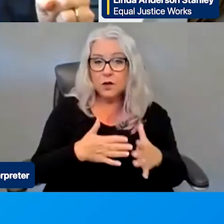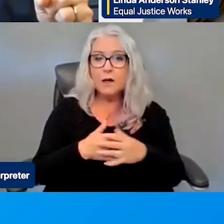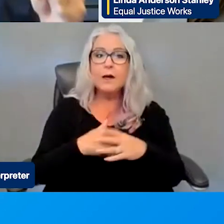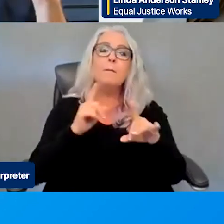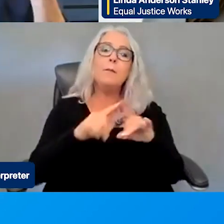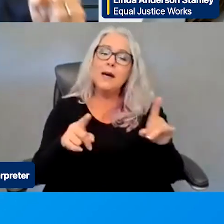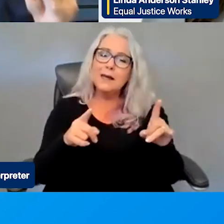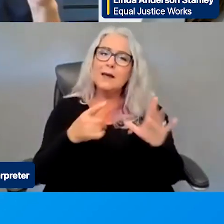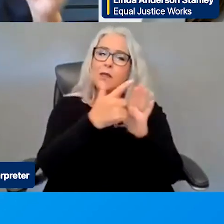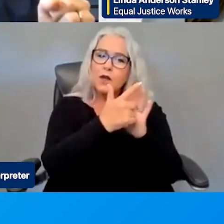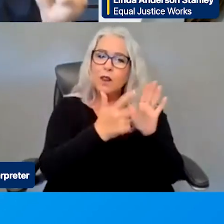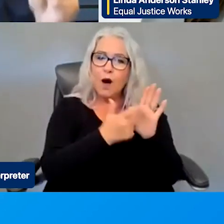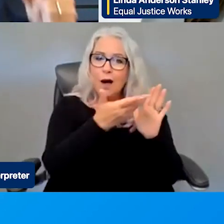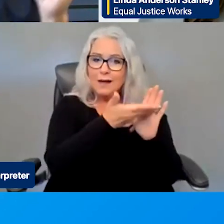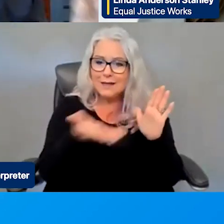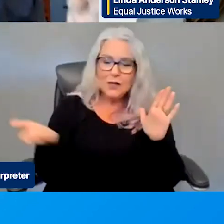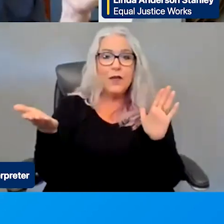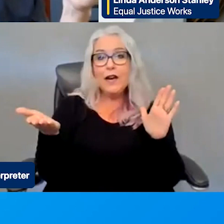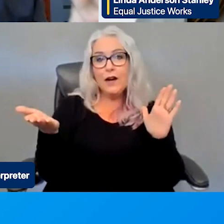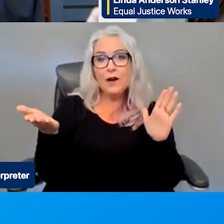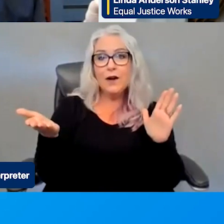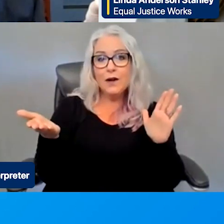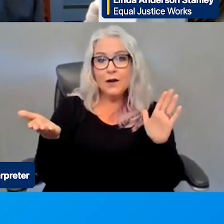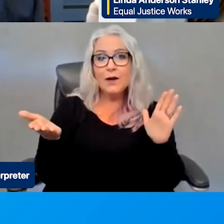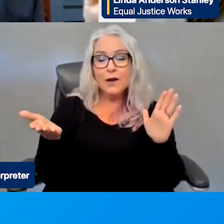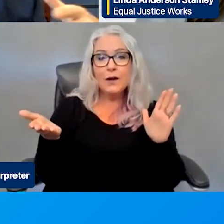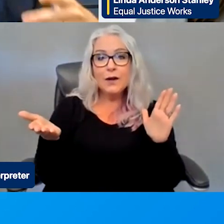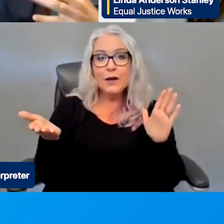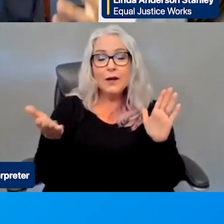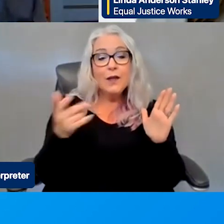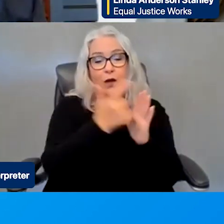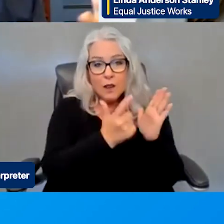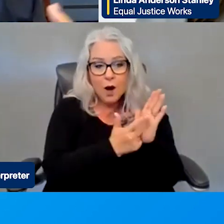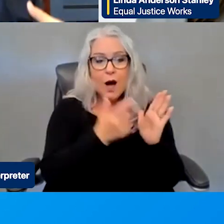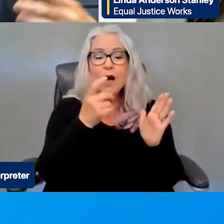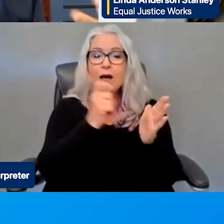The law is there and the law is there to be used, the actual written decision and the